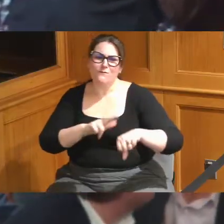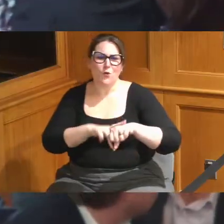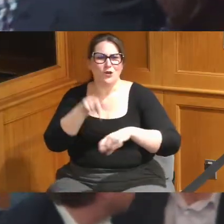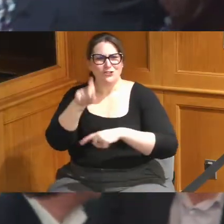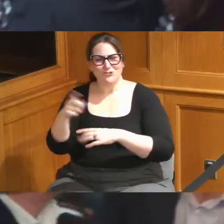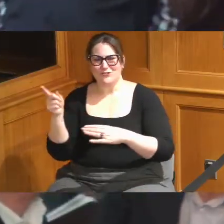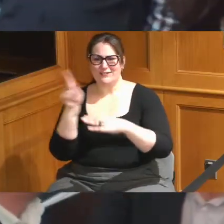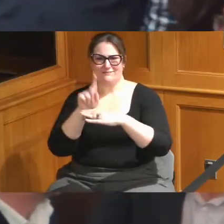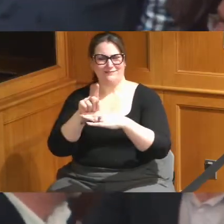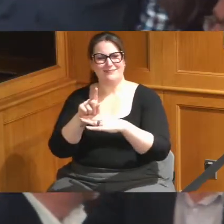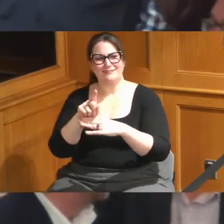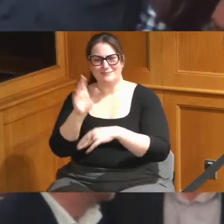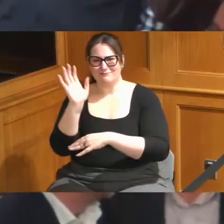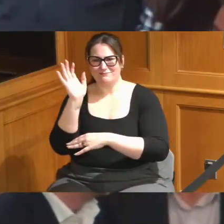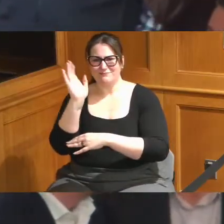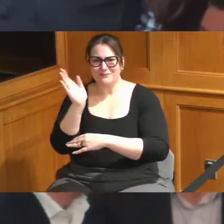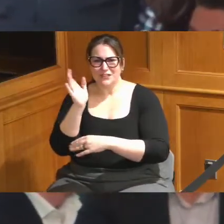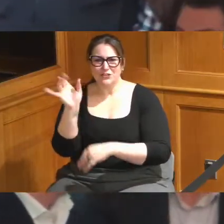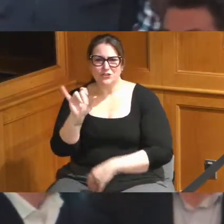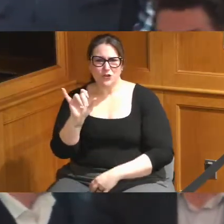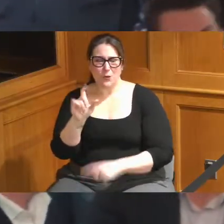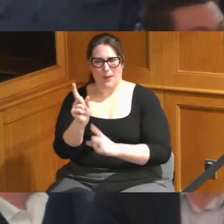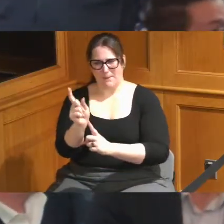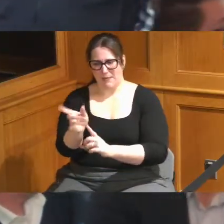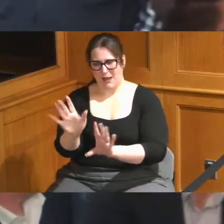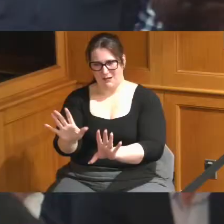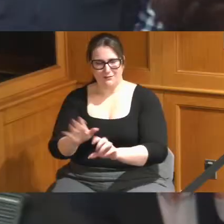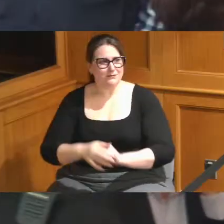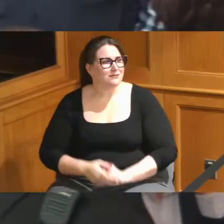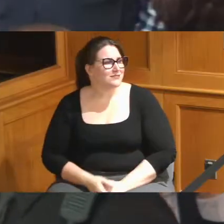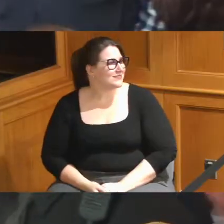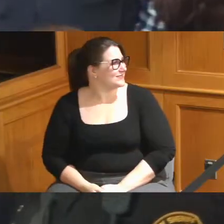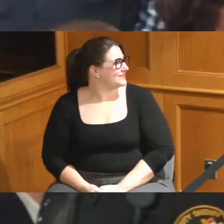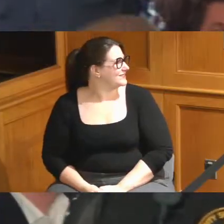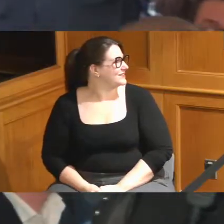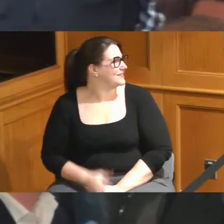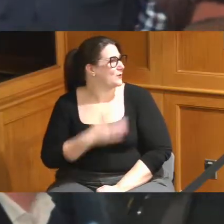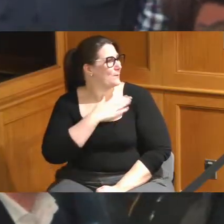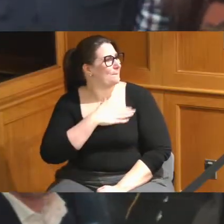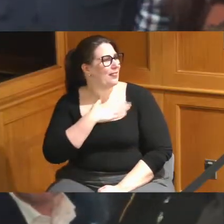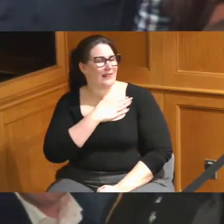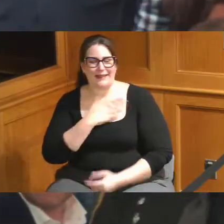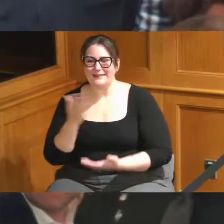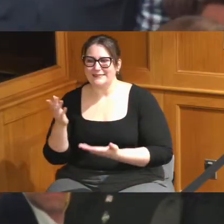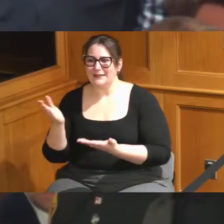u and say a few words. We're going to give you a minute. but but please come up. Sure.